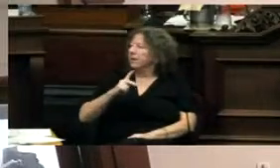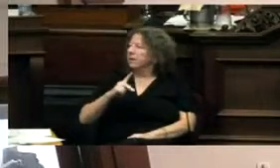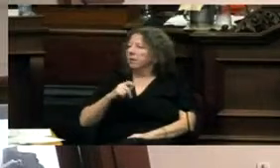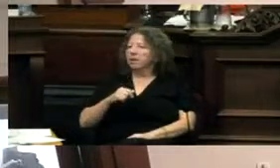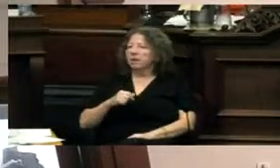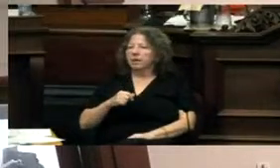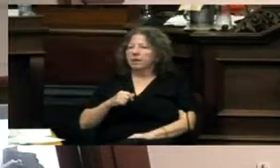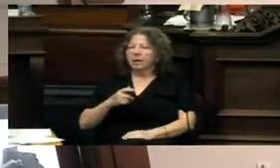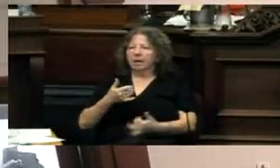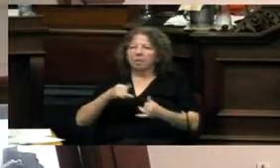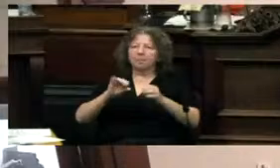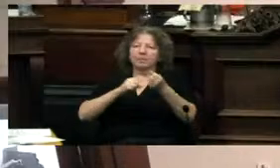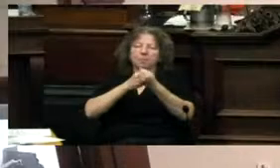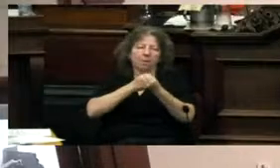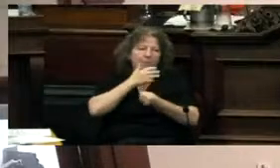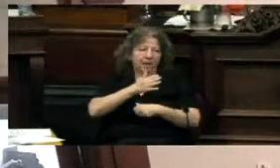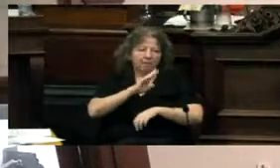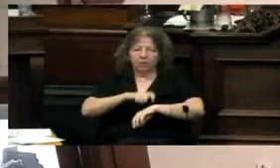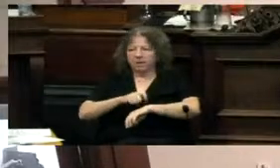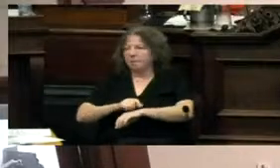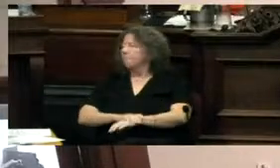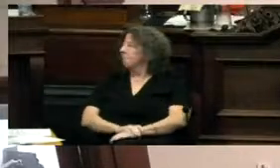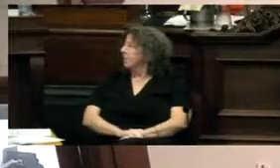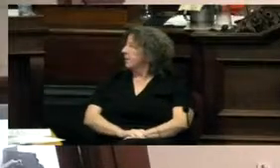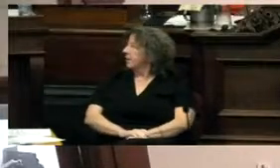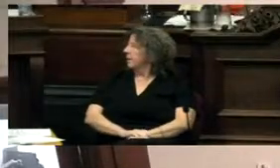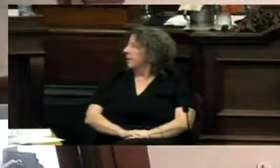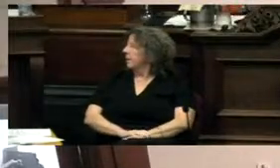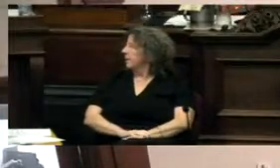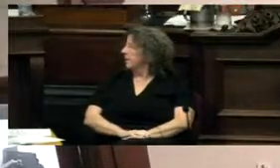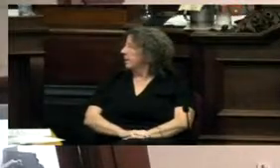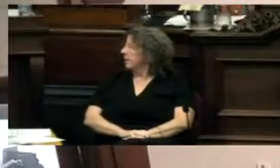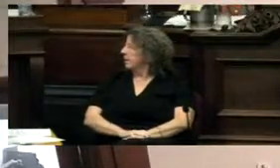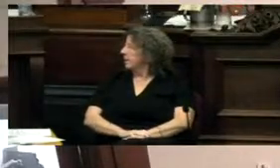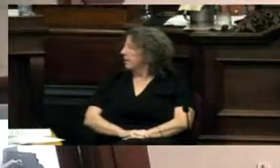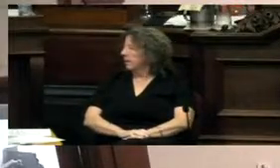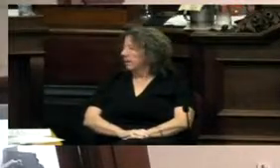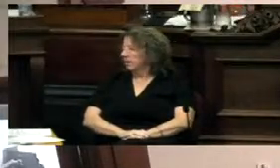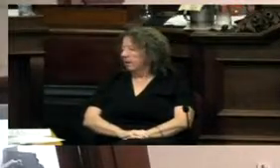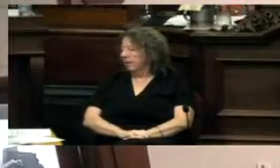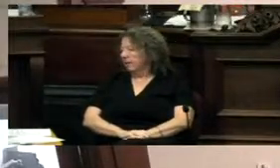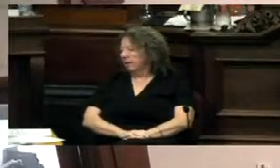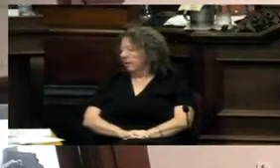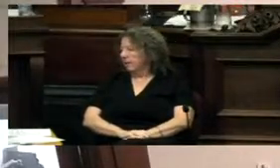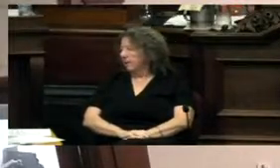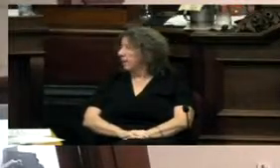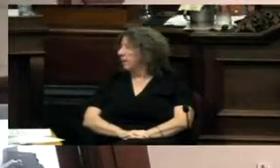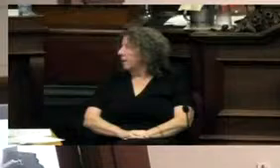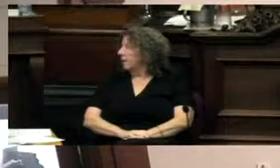clear, I mean this is on the record so we can go back and look at it and put something in